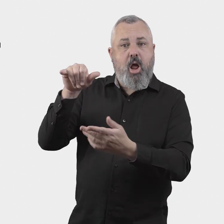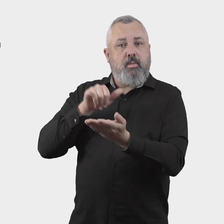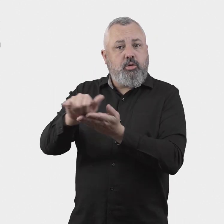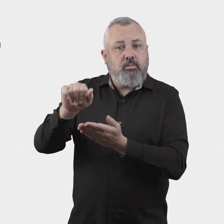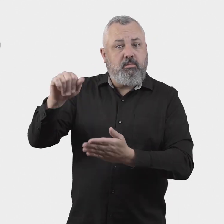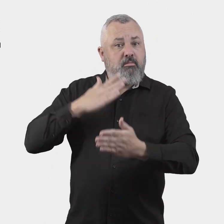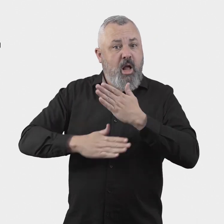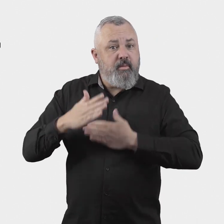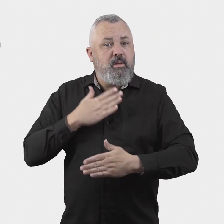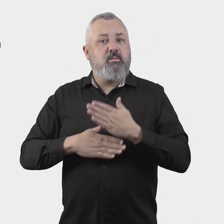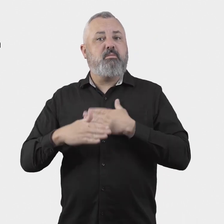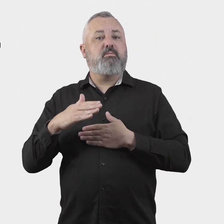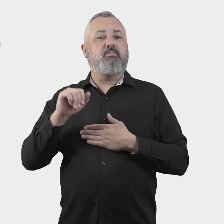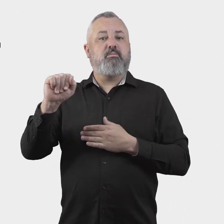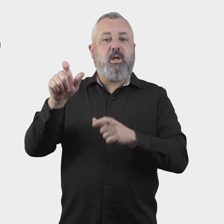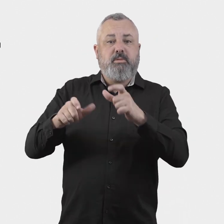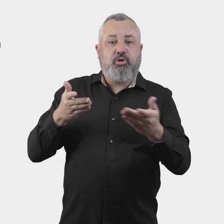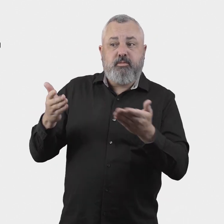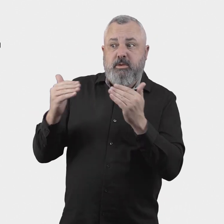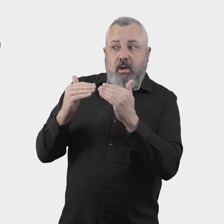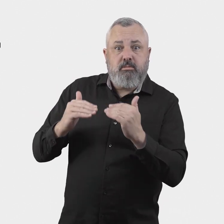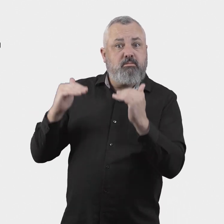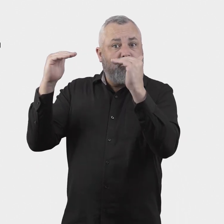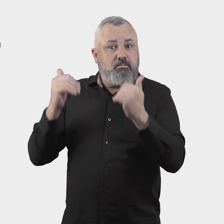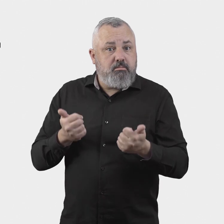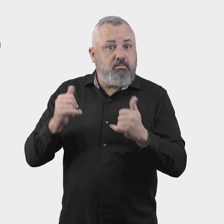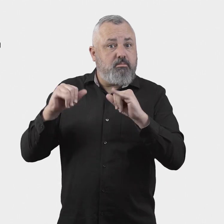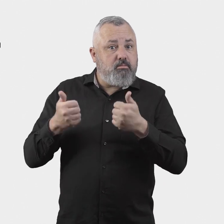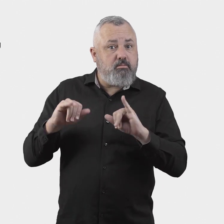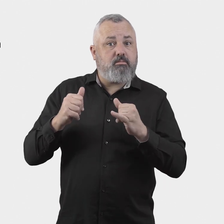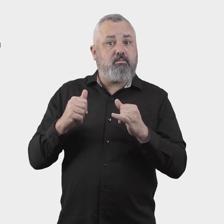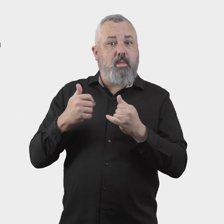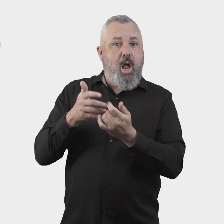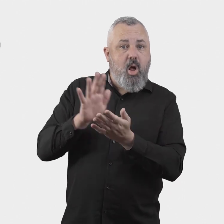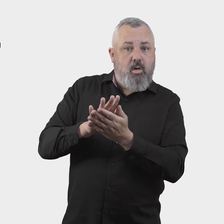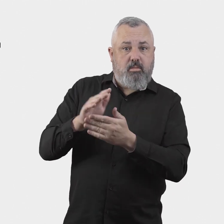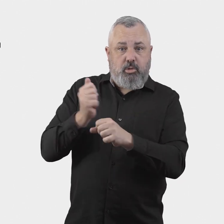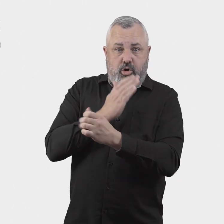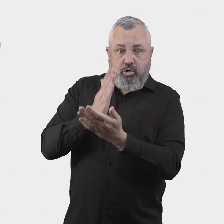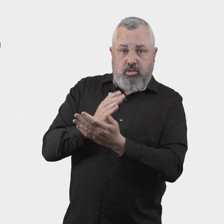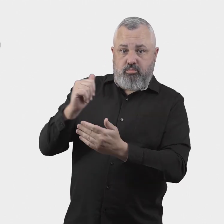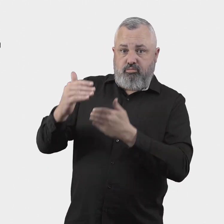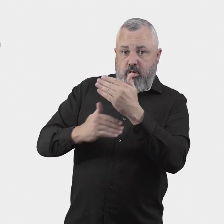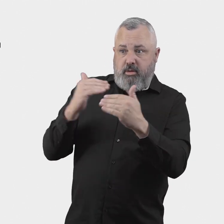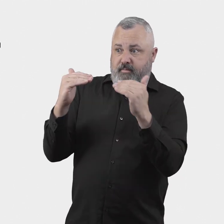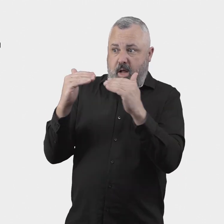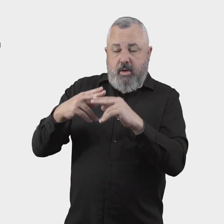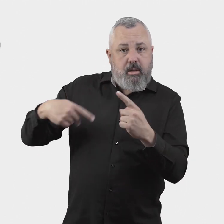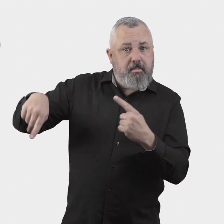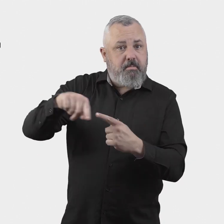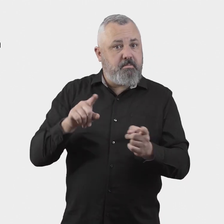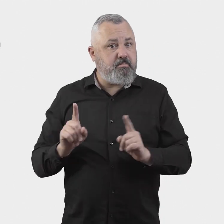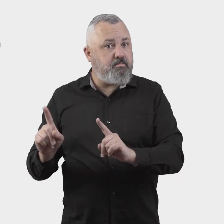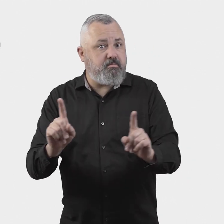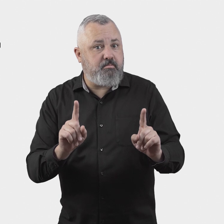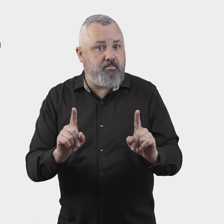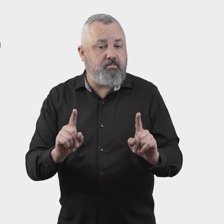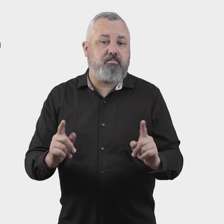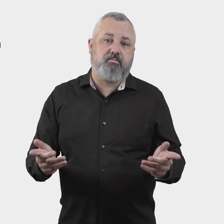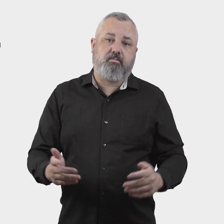airports when publishing information about those airlines and airports.